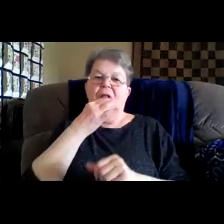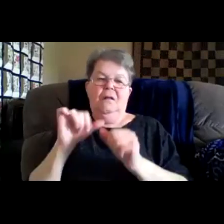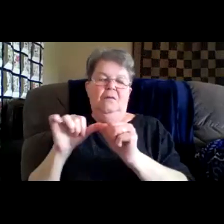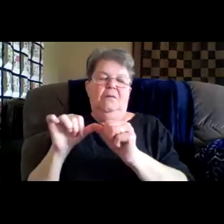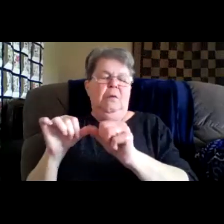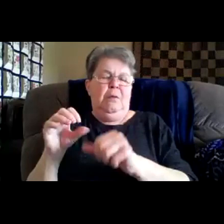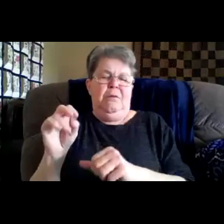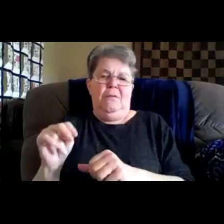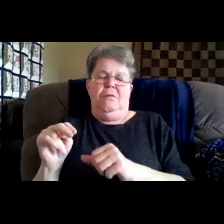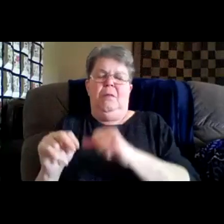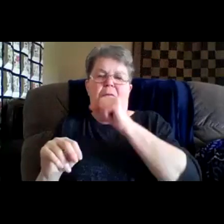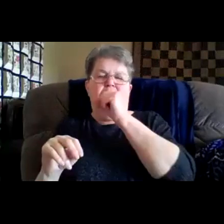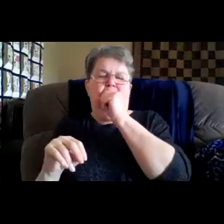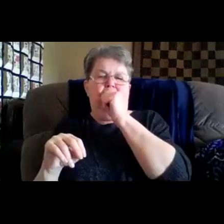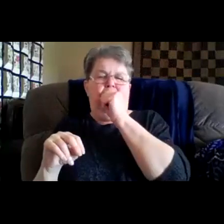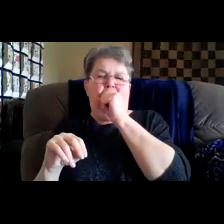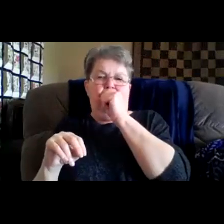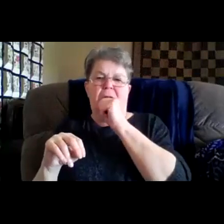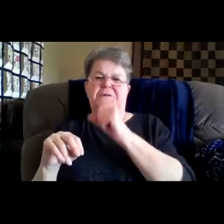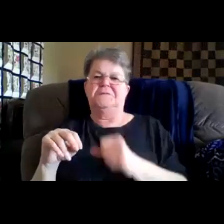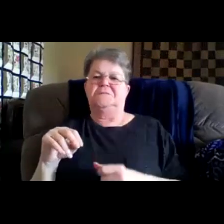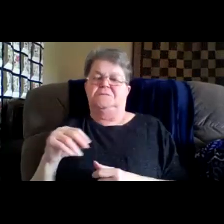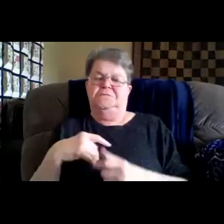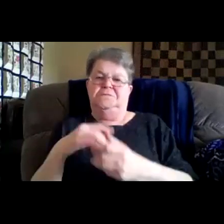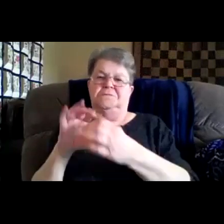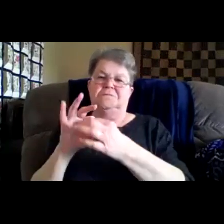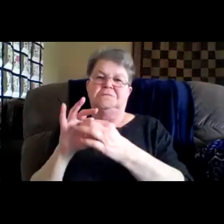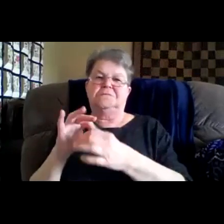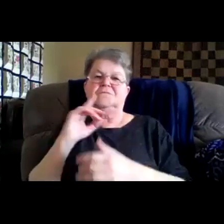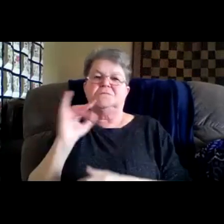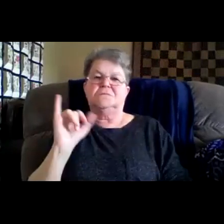in under, for example, an agent type of relationship for power of attorney in a way